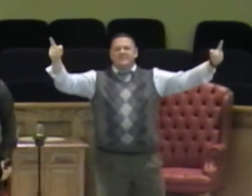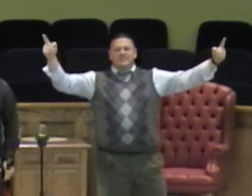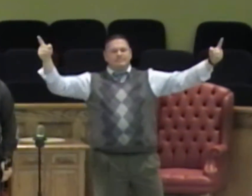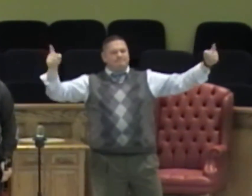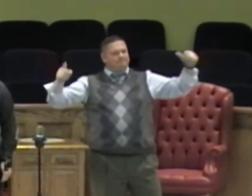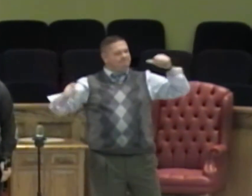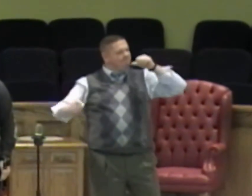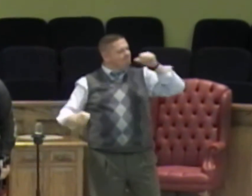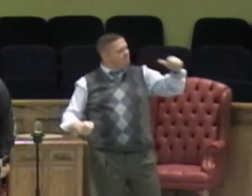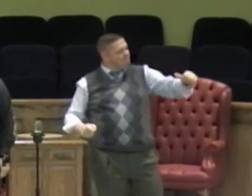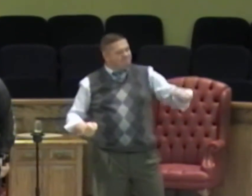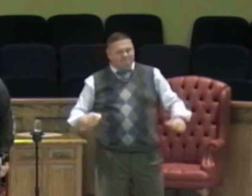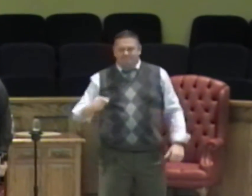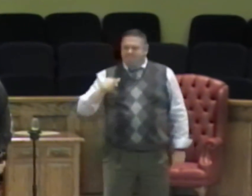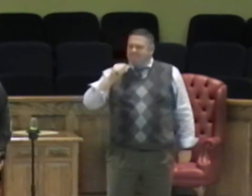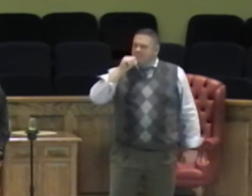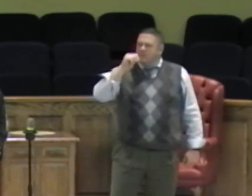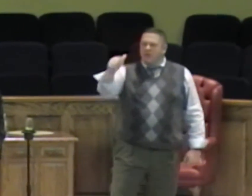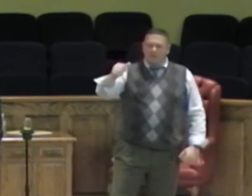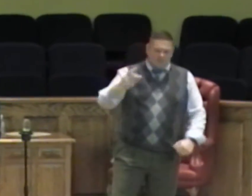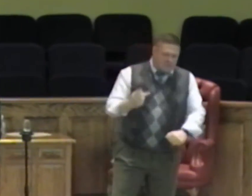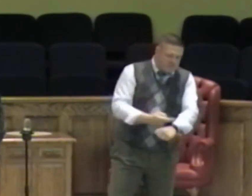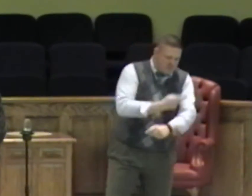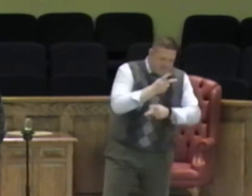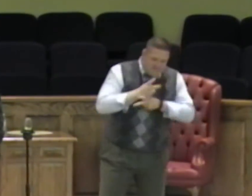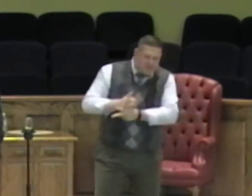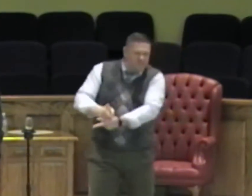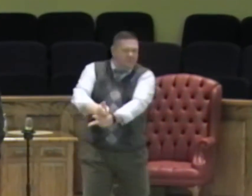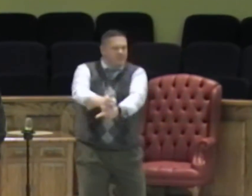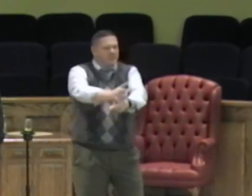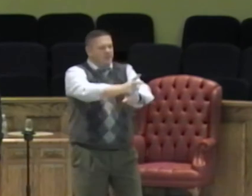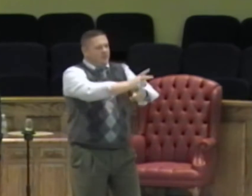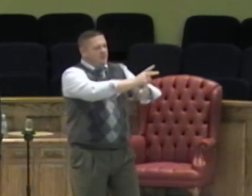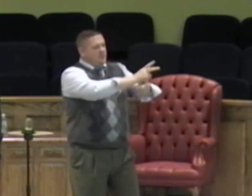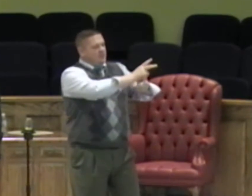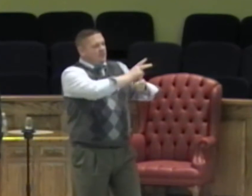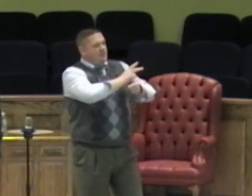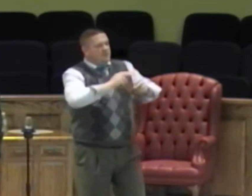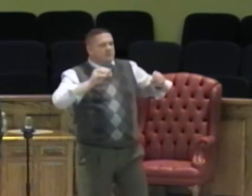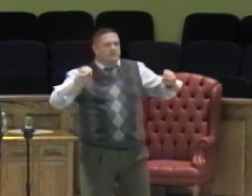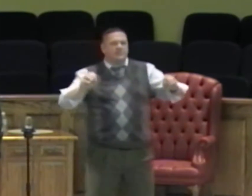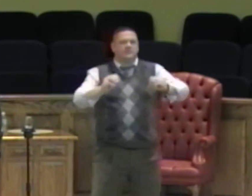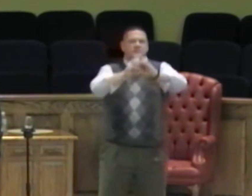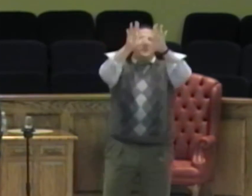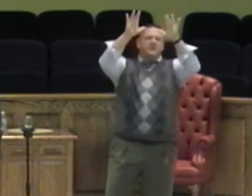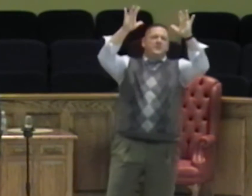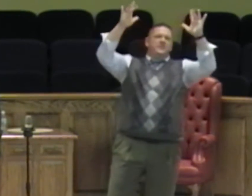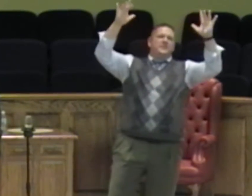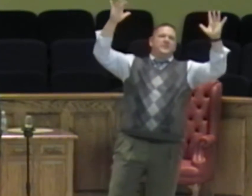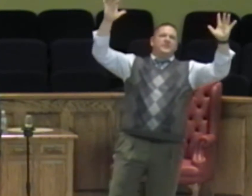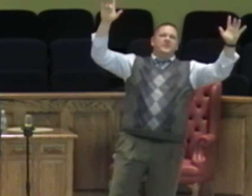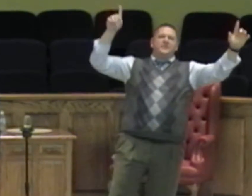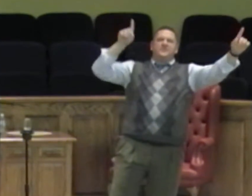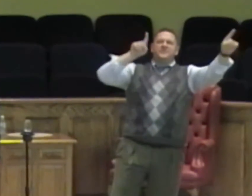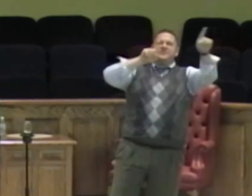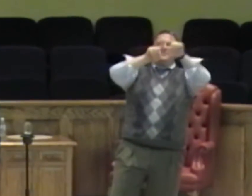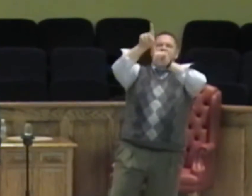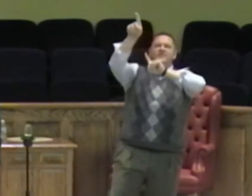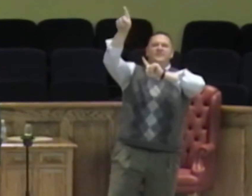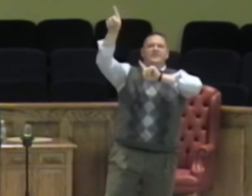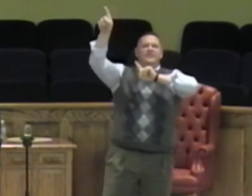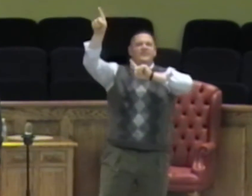It's not about the shepherds Or the bright and shining star